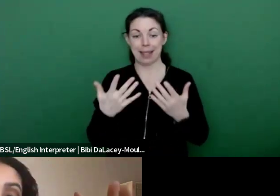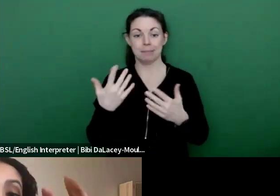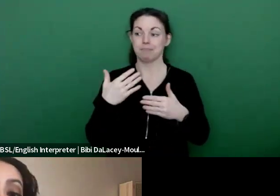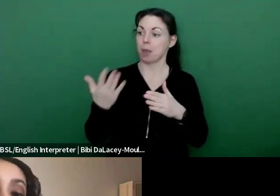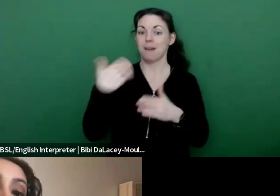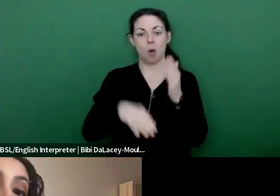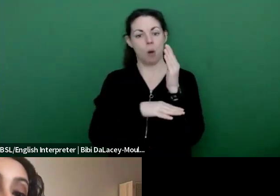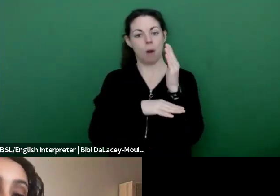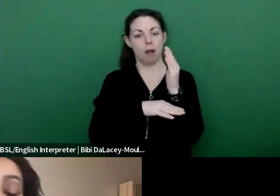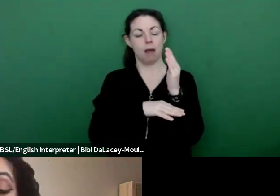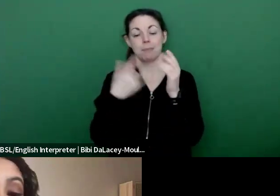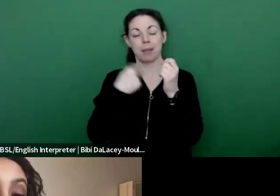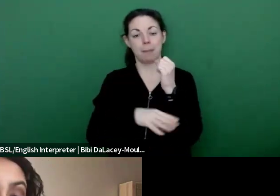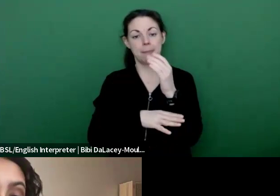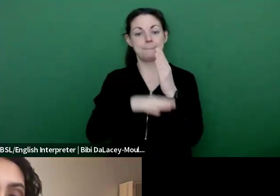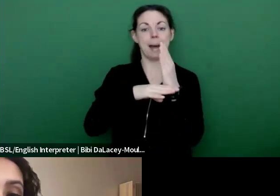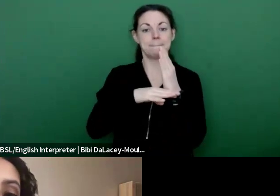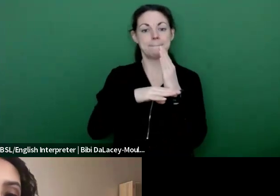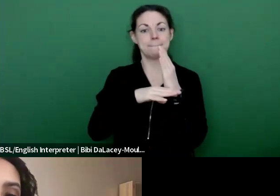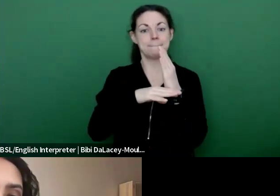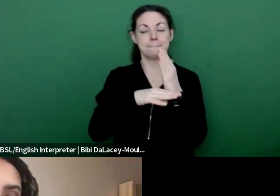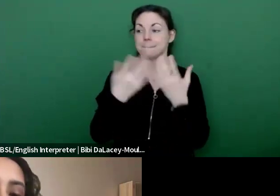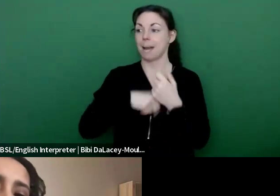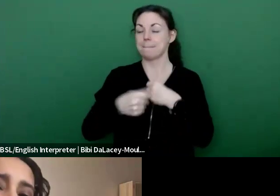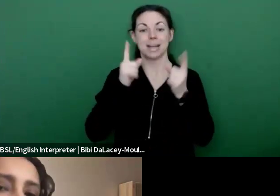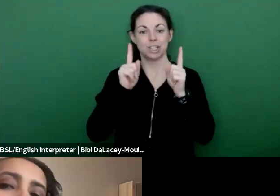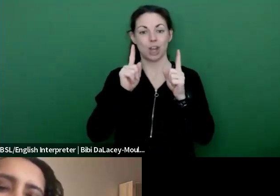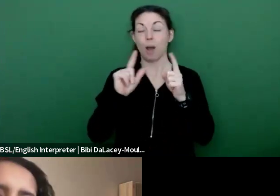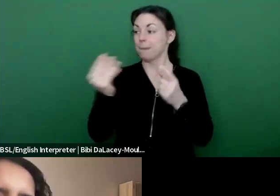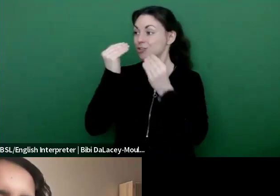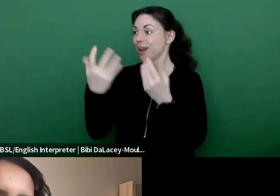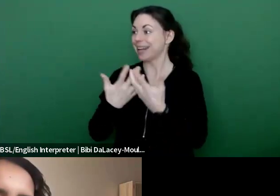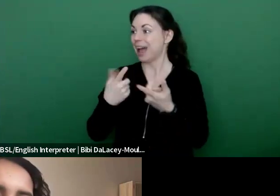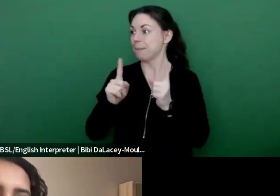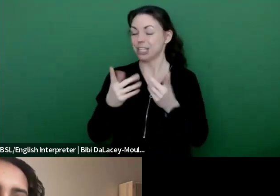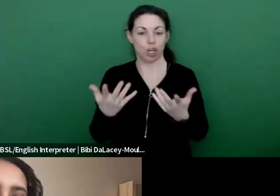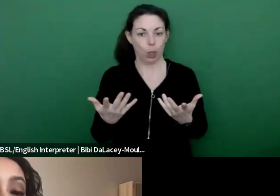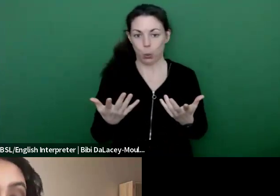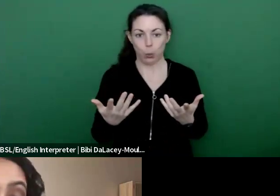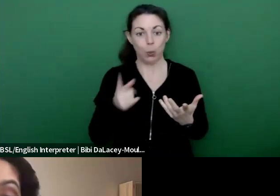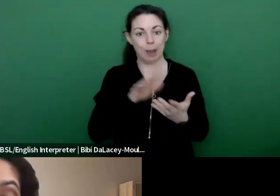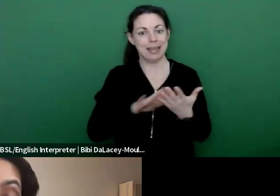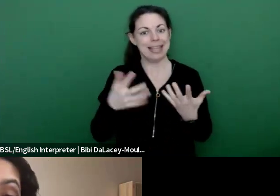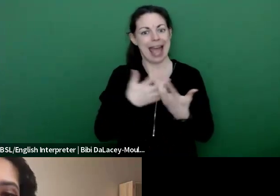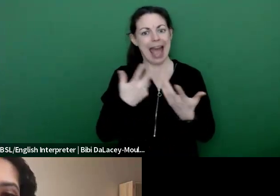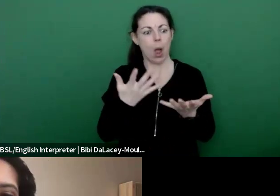rather than managing others and may not have had training, do they know how to implement that policy? When you're giving discretion to people,